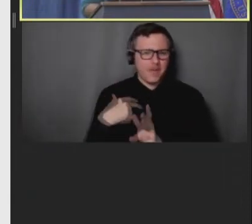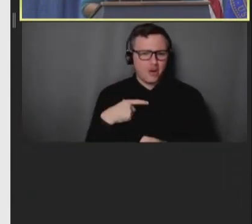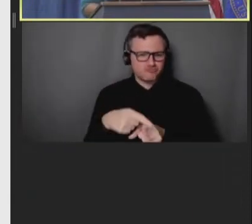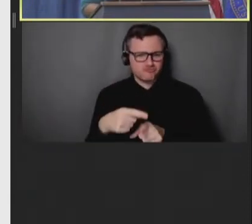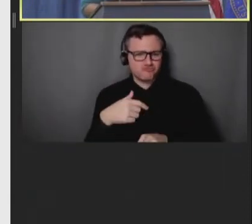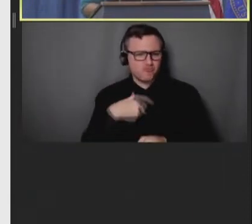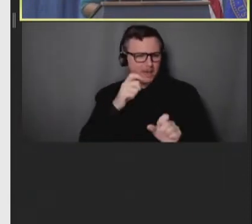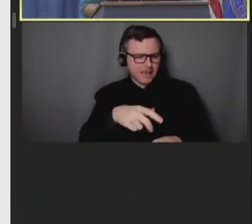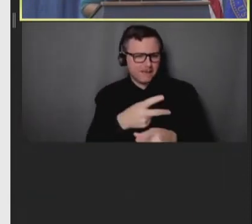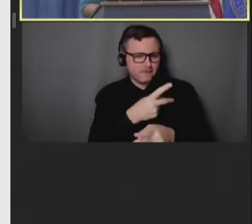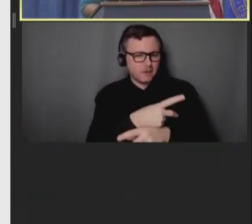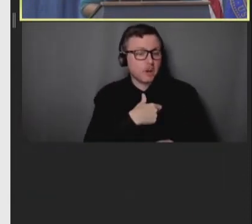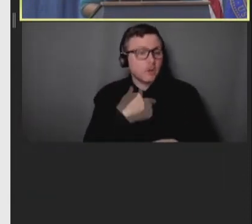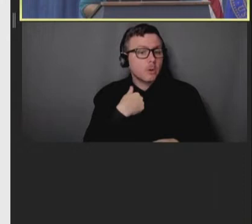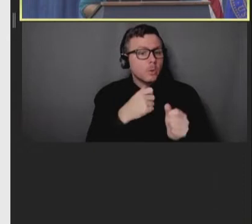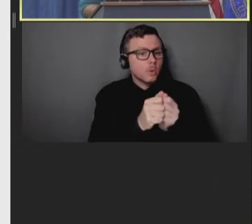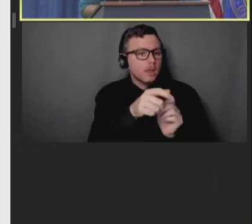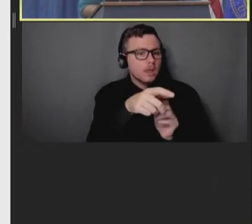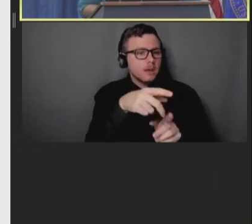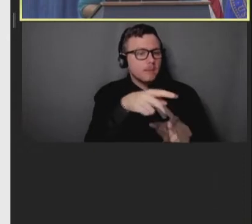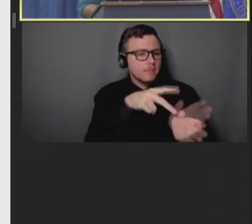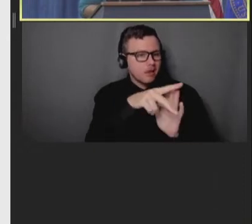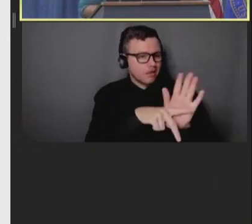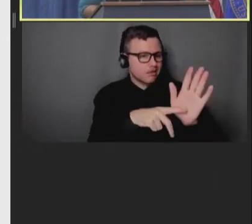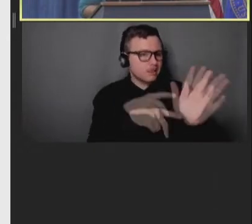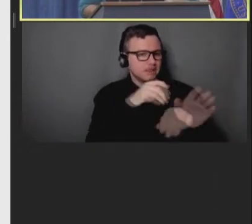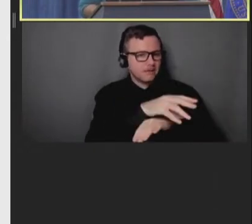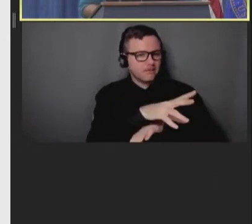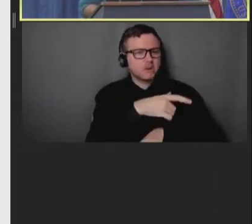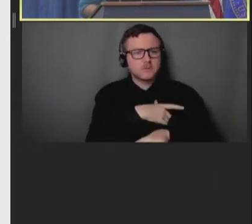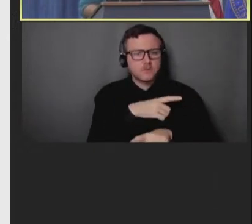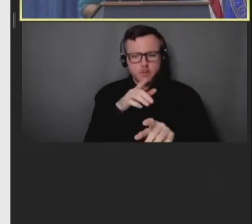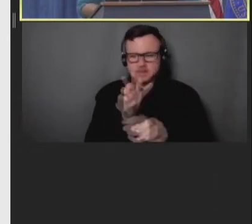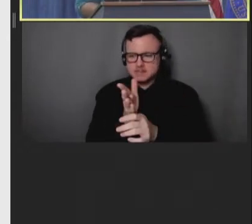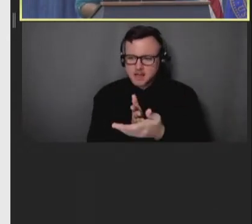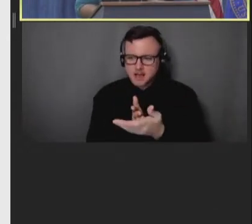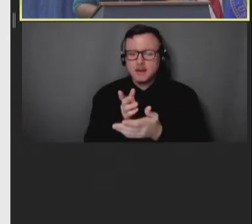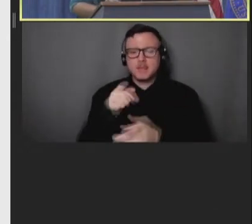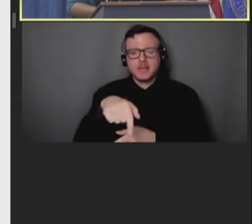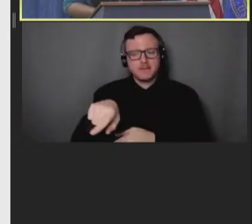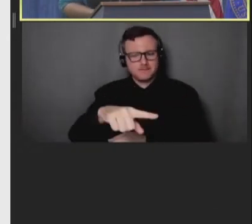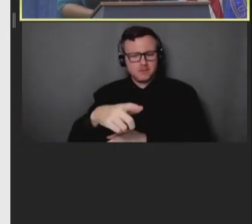lot of policy advisors in some of those states just from working in my prior role. Our team